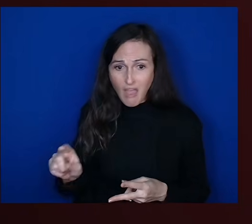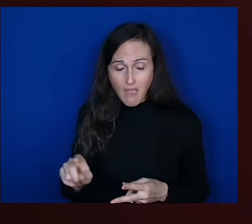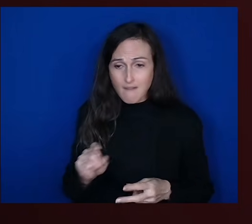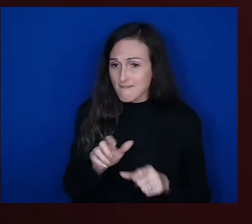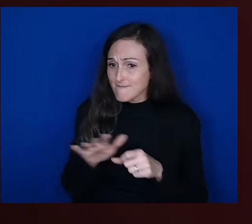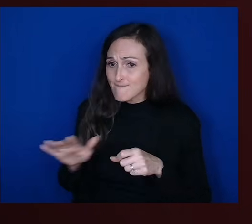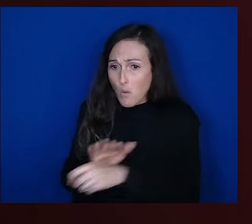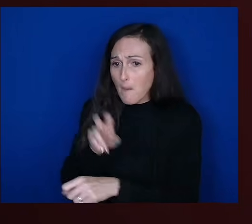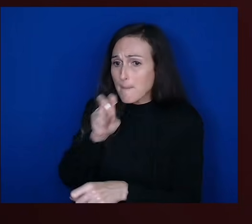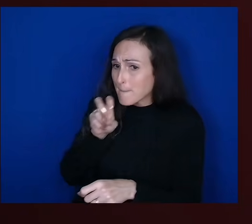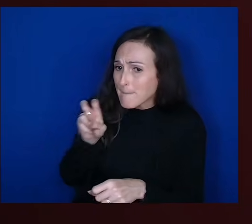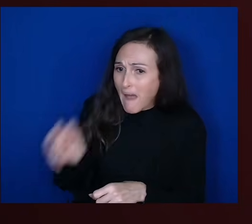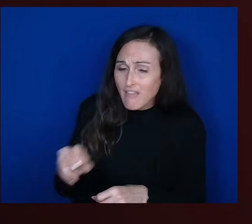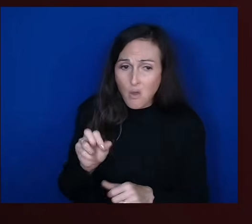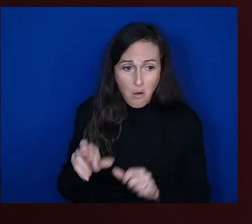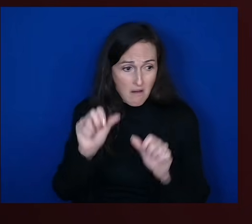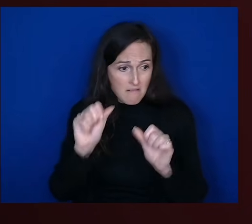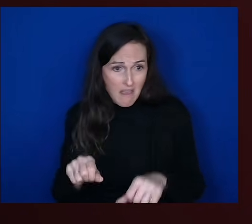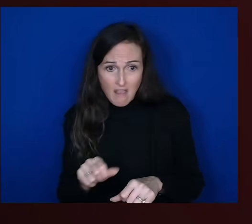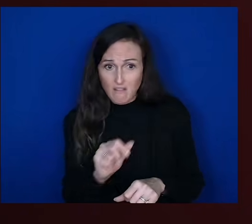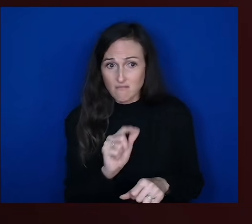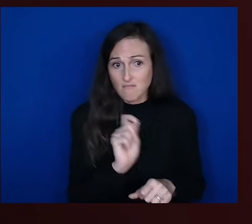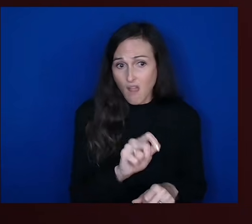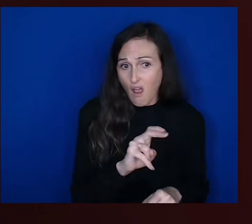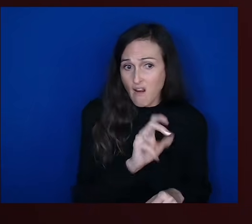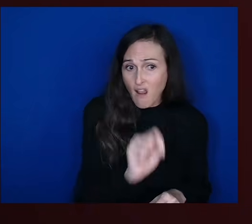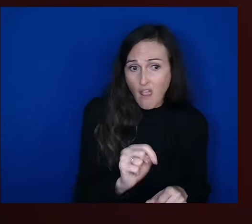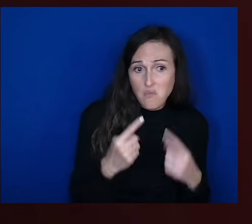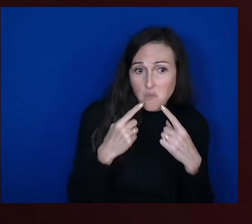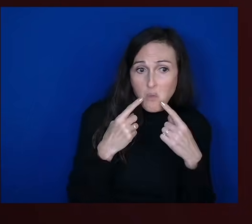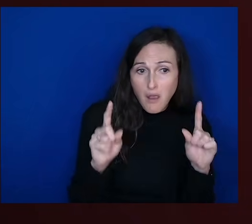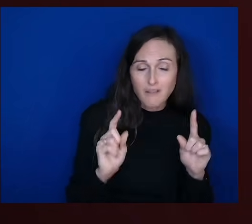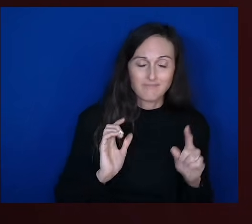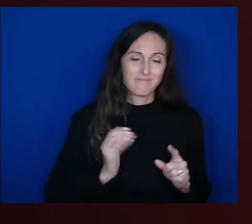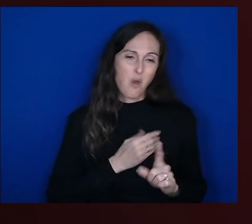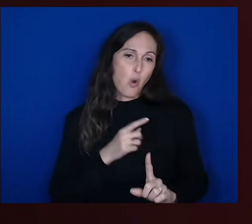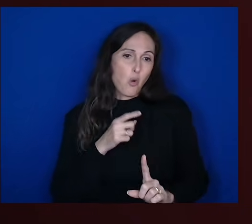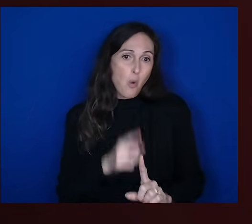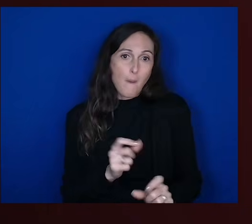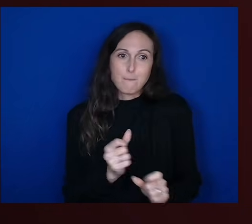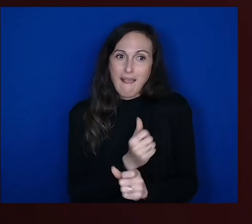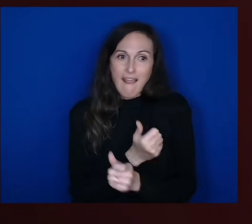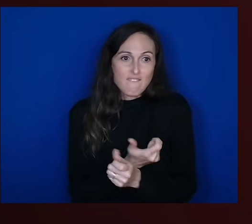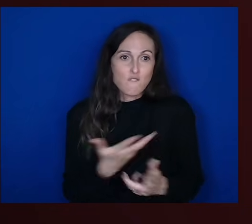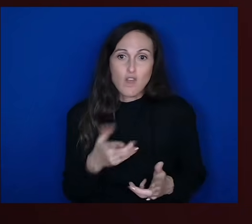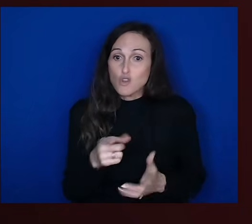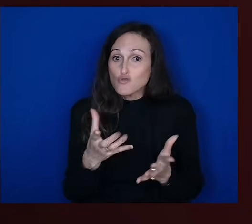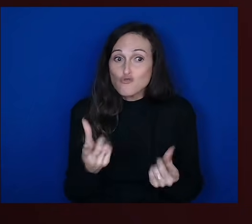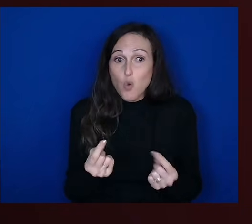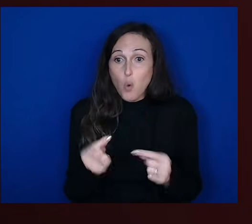Can we do it with.NET?" And our goal is to make everything you can do in AI possible through.NET, but also